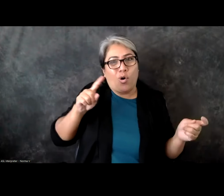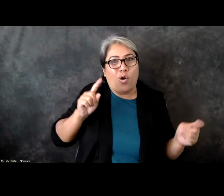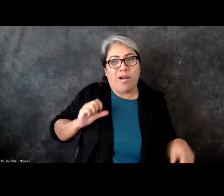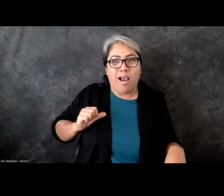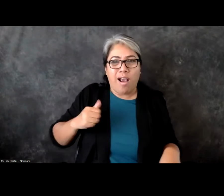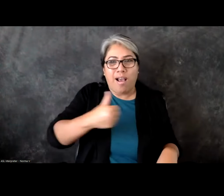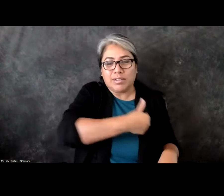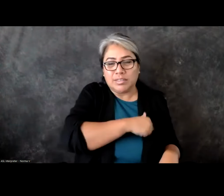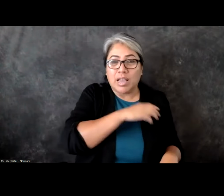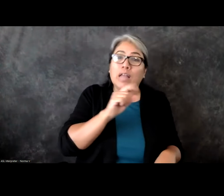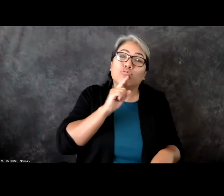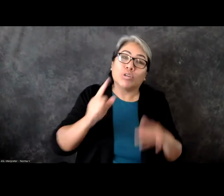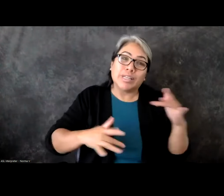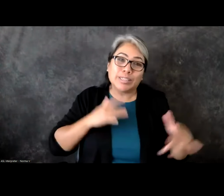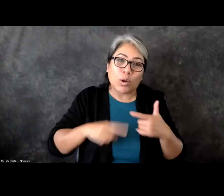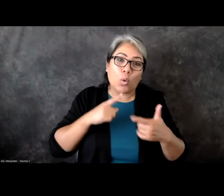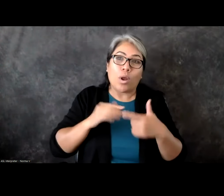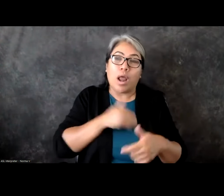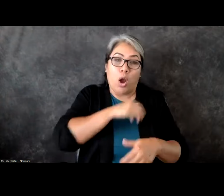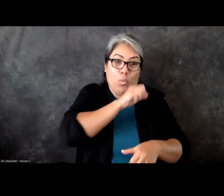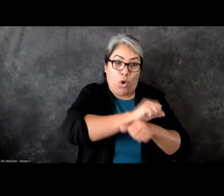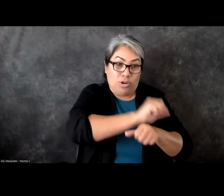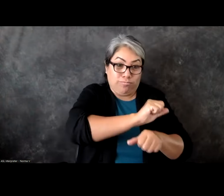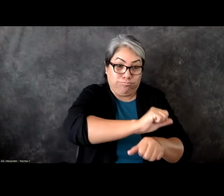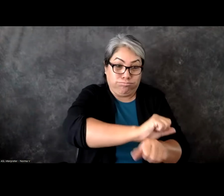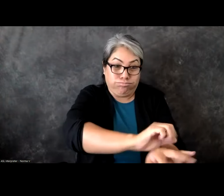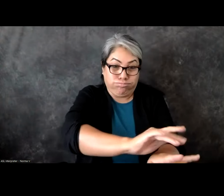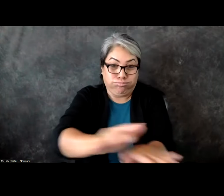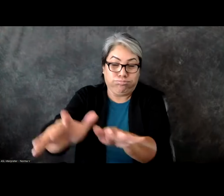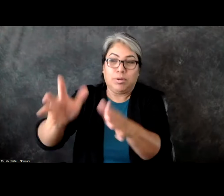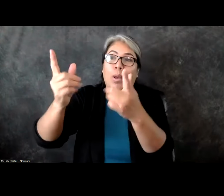really excited to be here. I think we all could use a